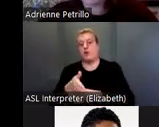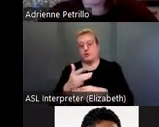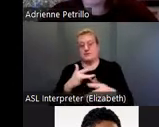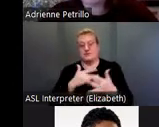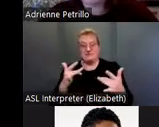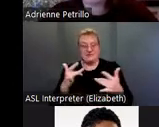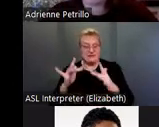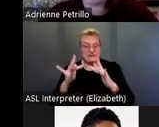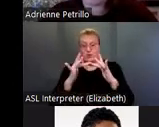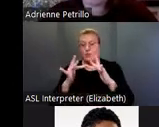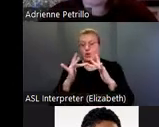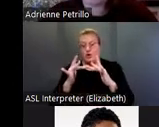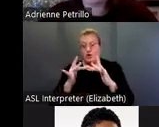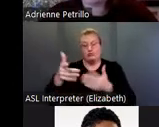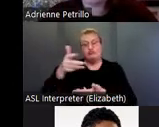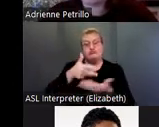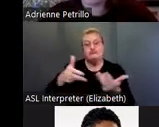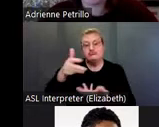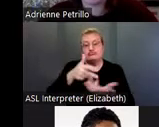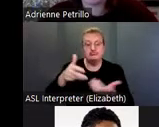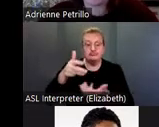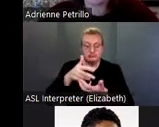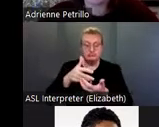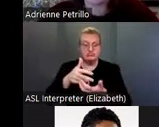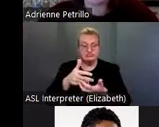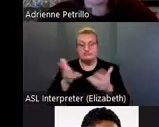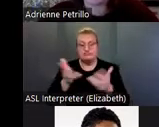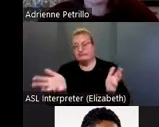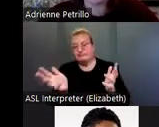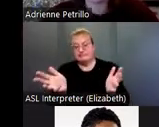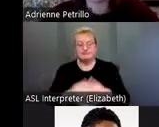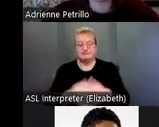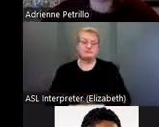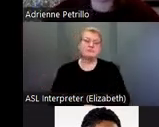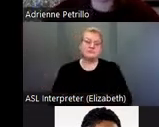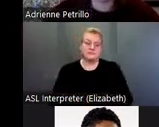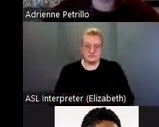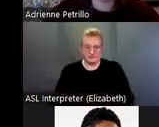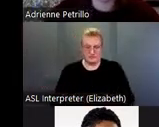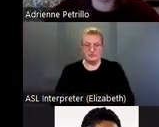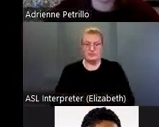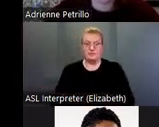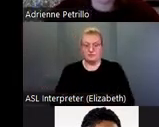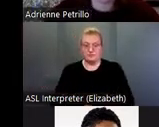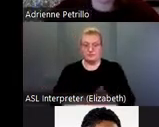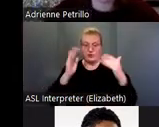to do just the informal networking and keep the conversation going, so we hope you'll stick around for that.